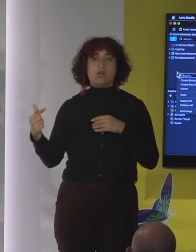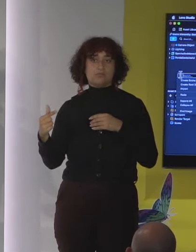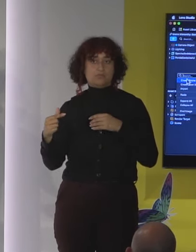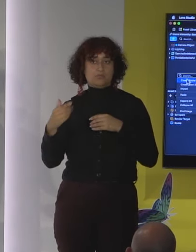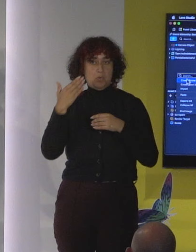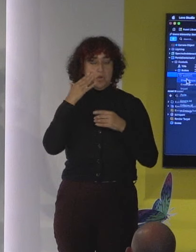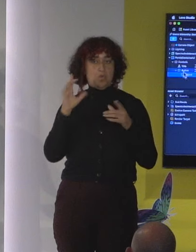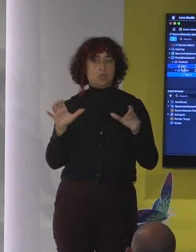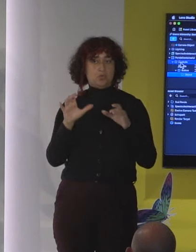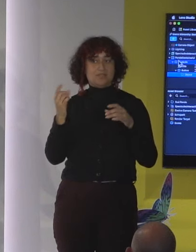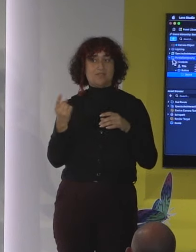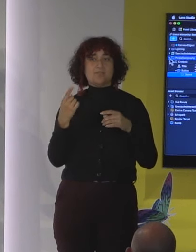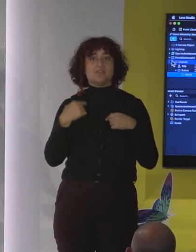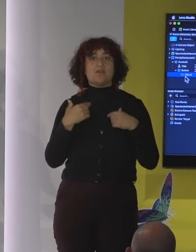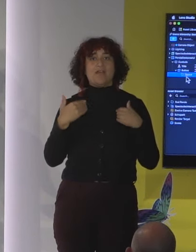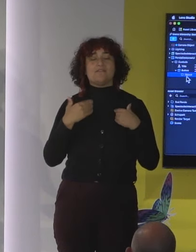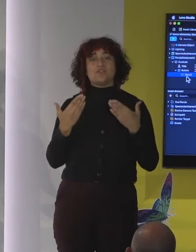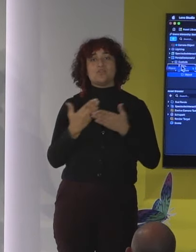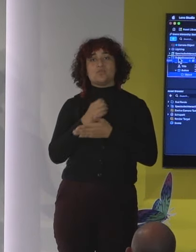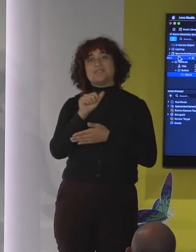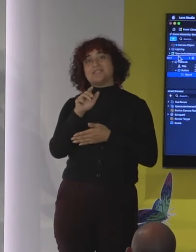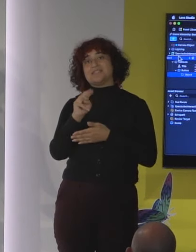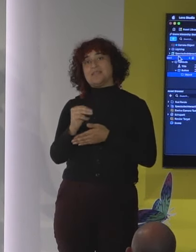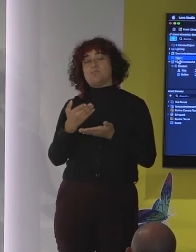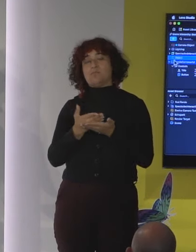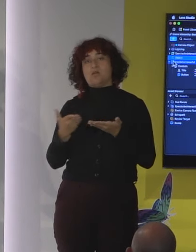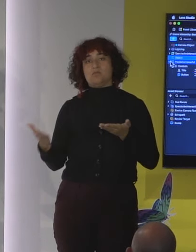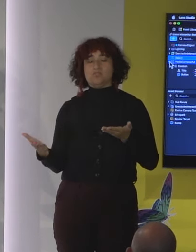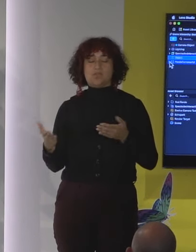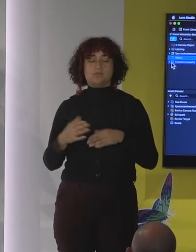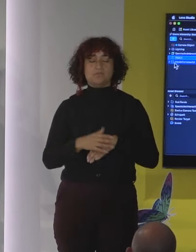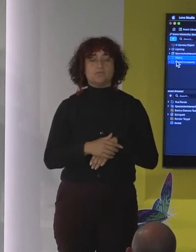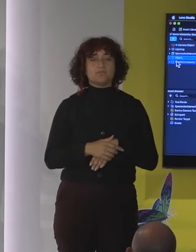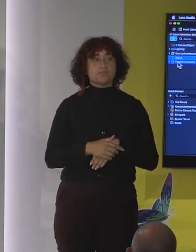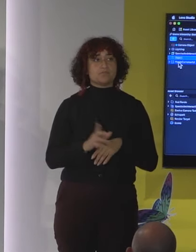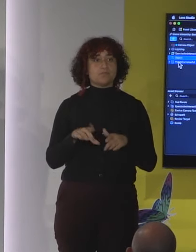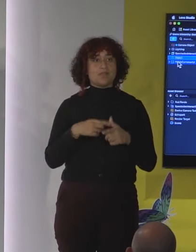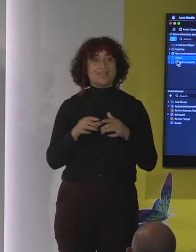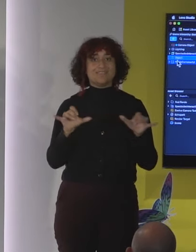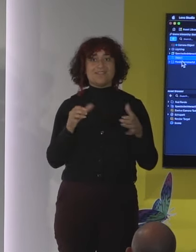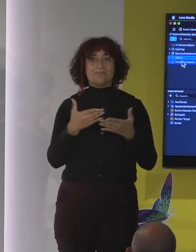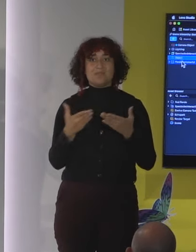So, I'm gonna create a new scene object. Let's get out of there. And then, same thing, we want things to be in order.